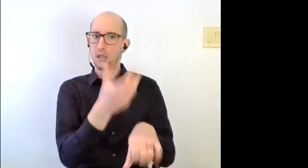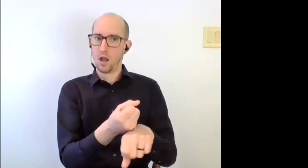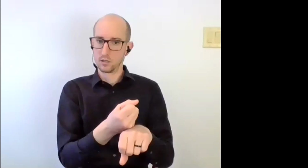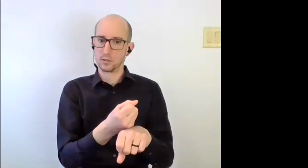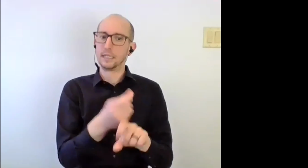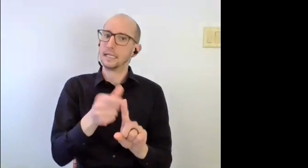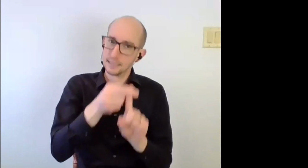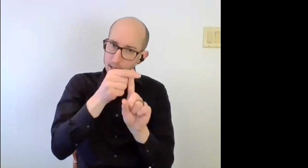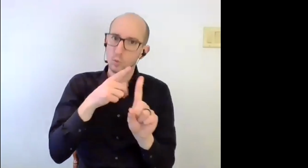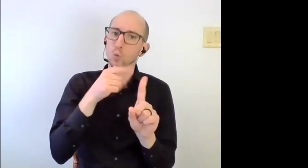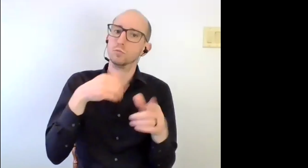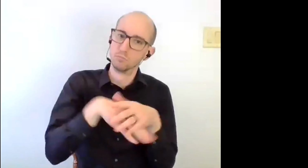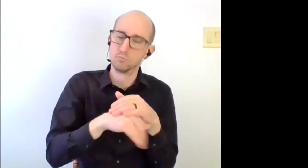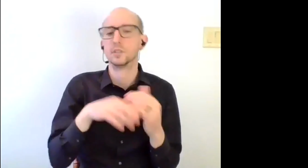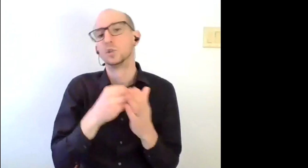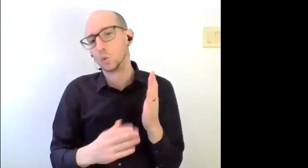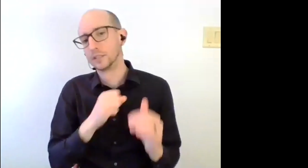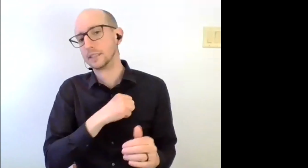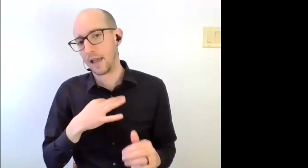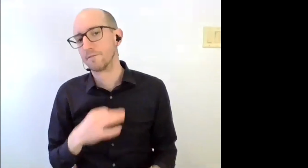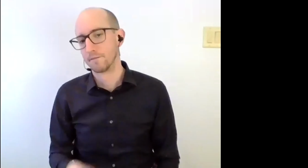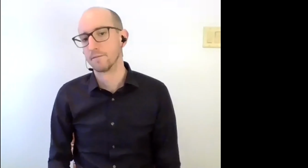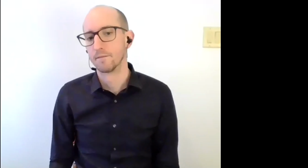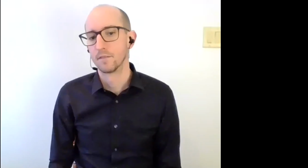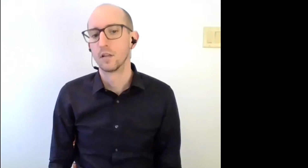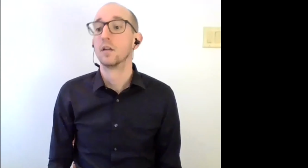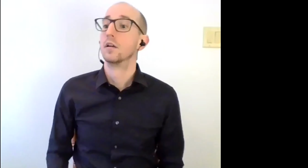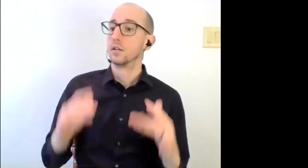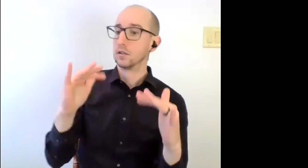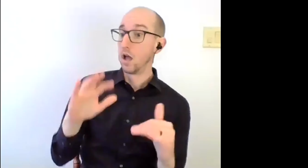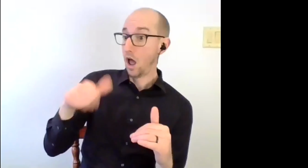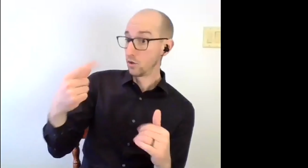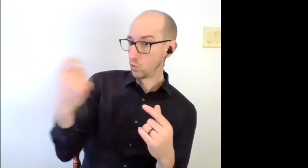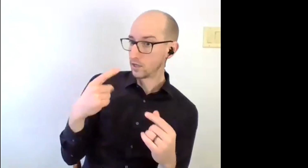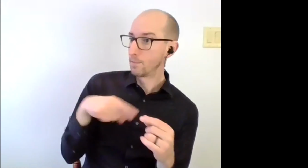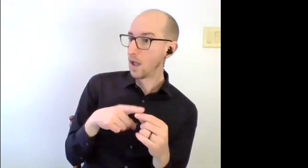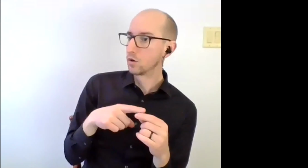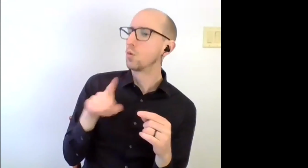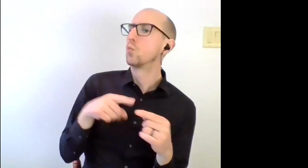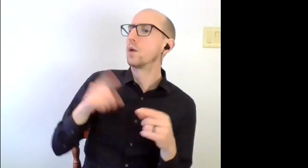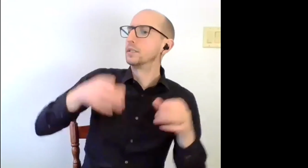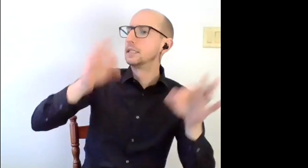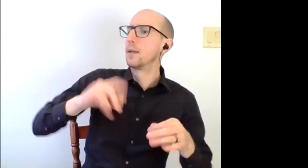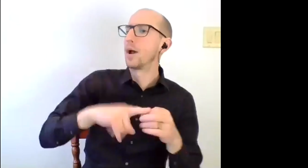limited access to computers. And the building will be essentially locked except for student and staff.